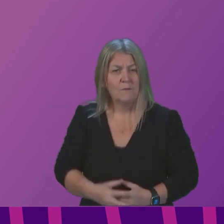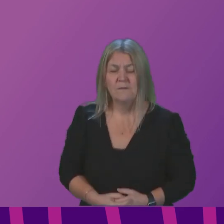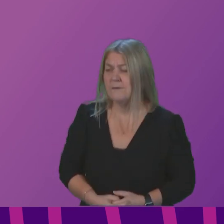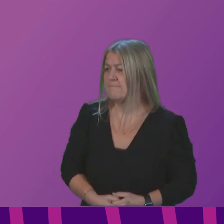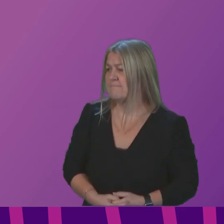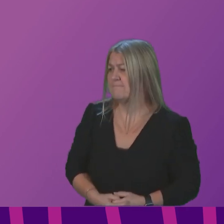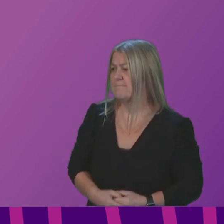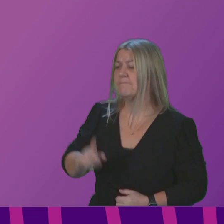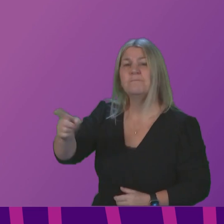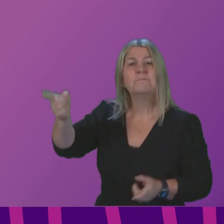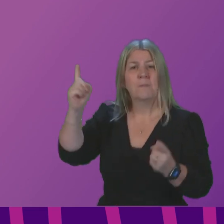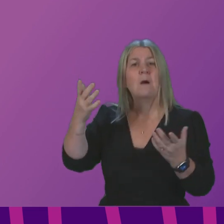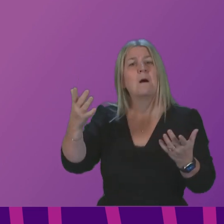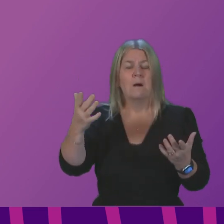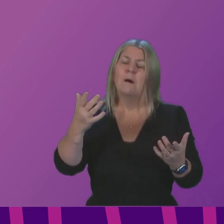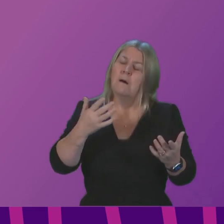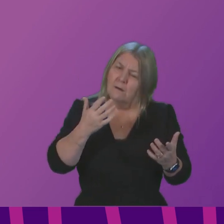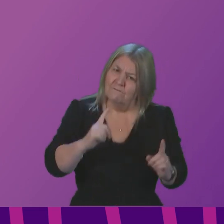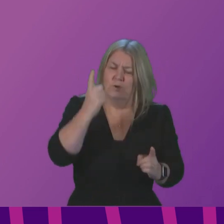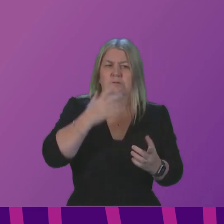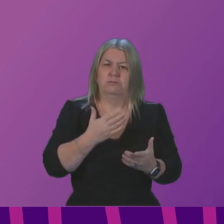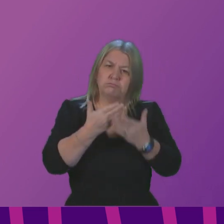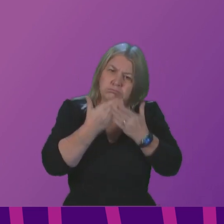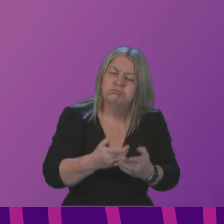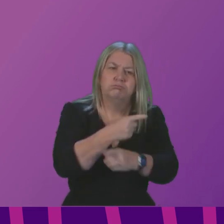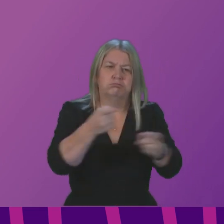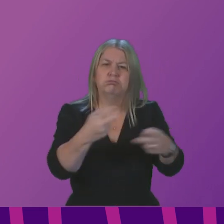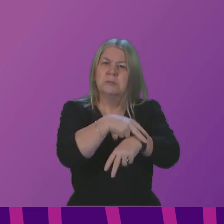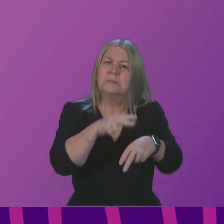ensure that people, including those experiencing domestic abuse, have been able to access support